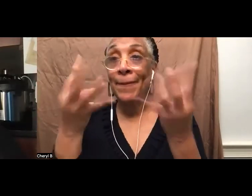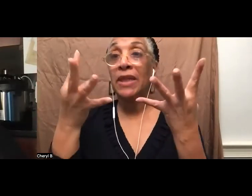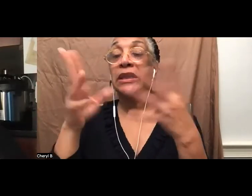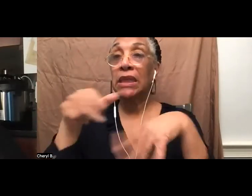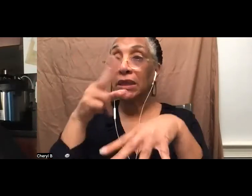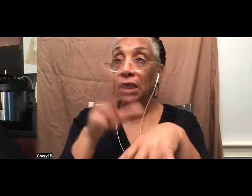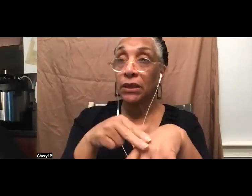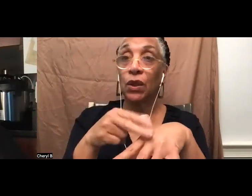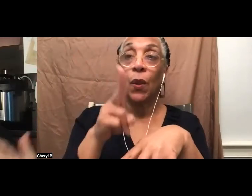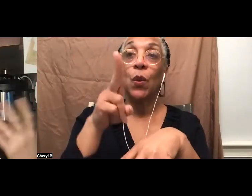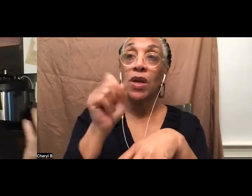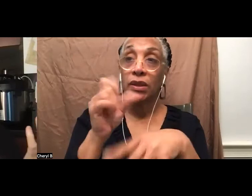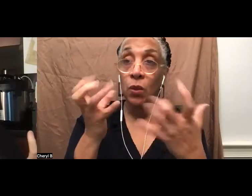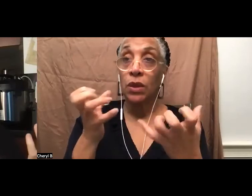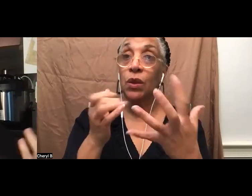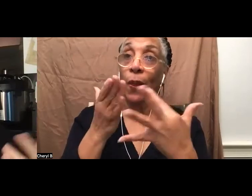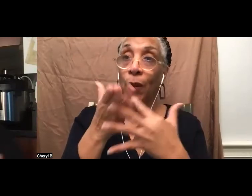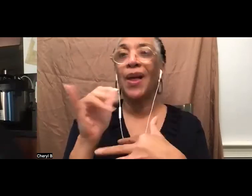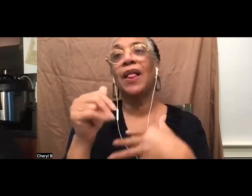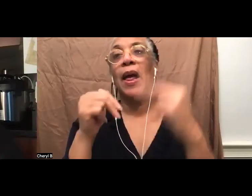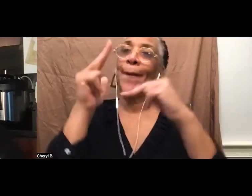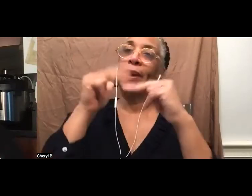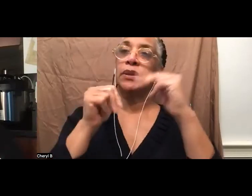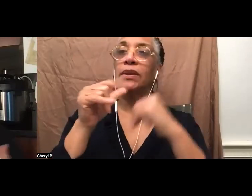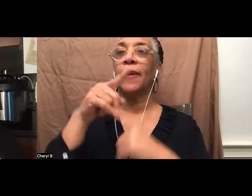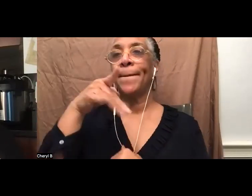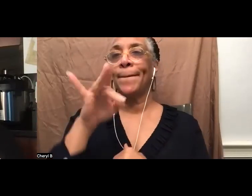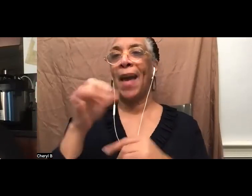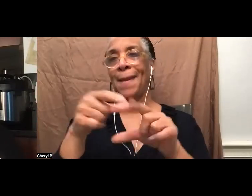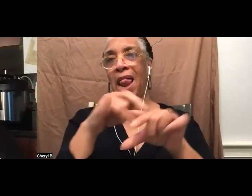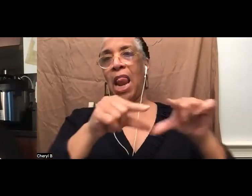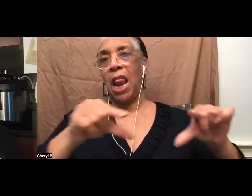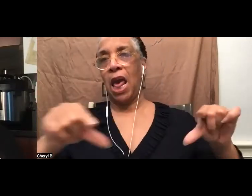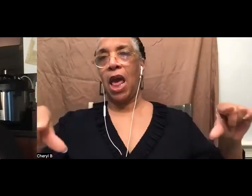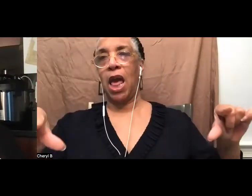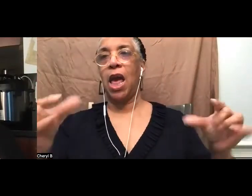wants to go through, like building a pipeline, many times these countries will have to say yes.